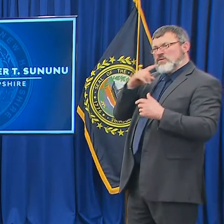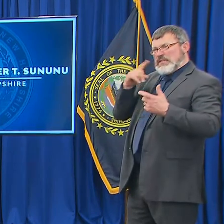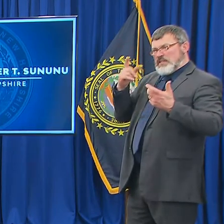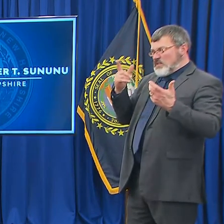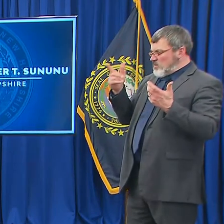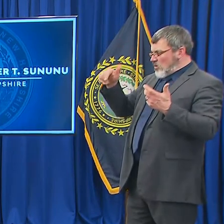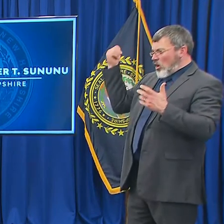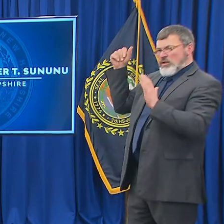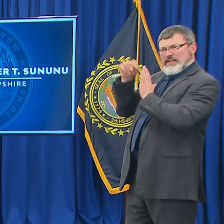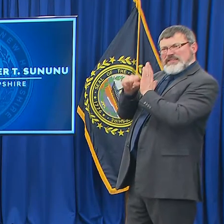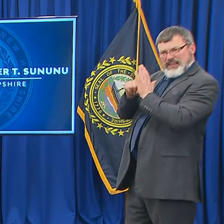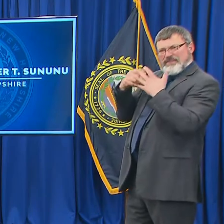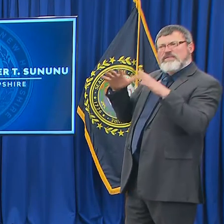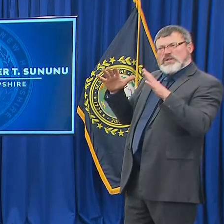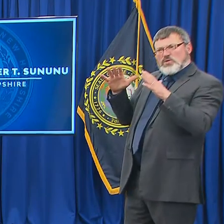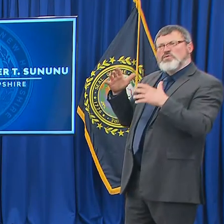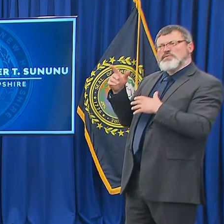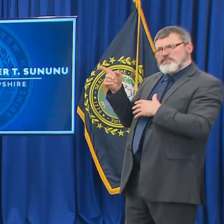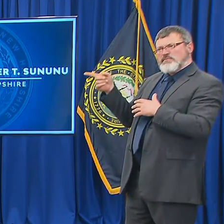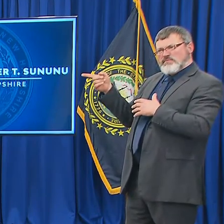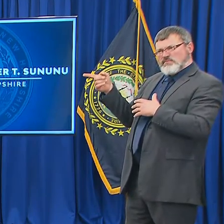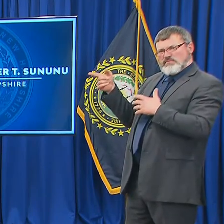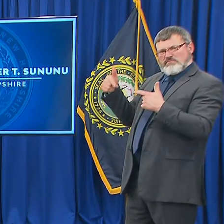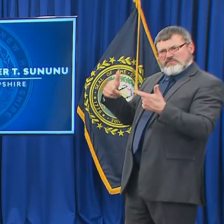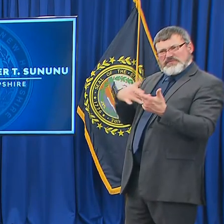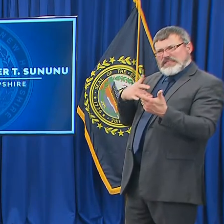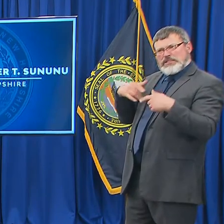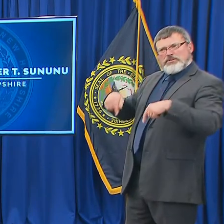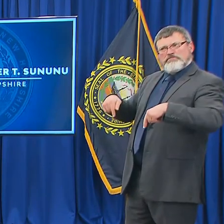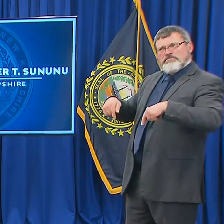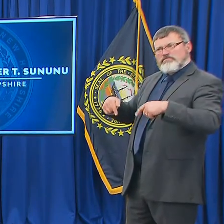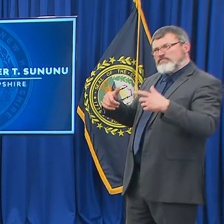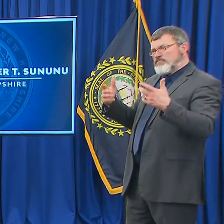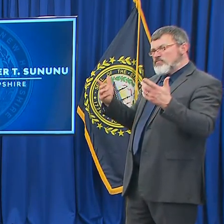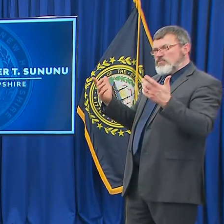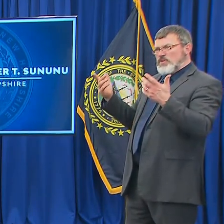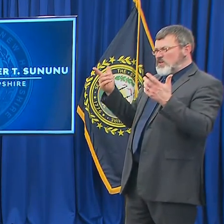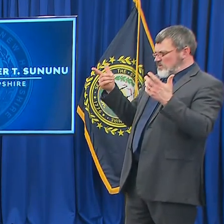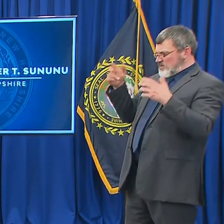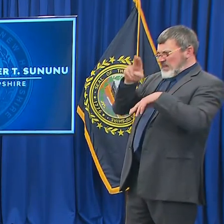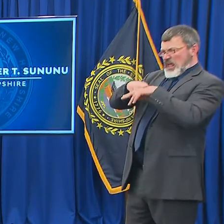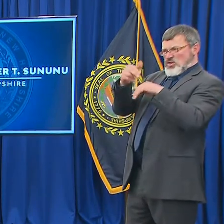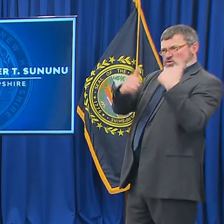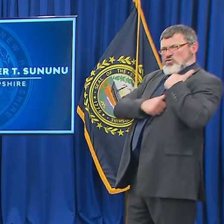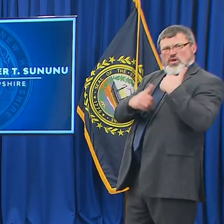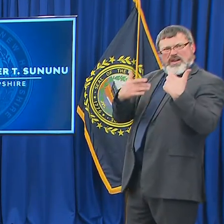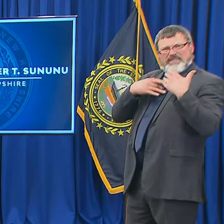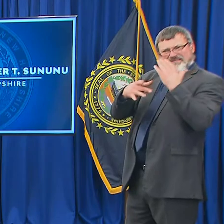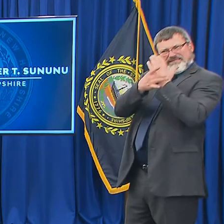So these are all of the areas in the agencies that we can we can tap. So could we.